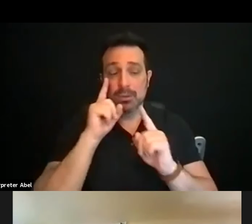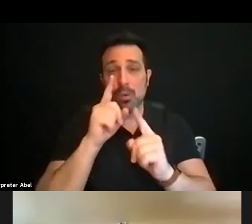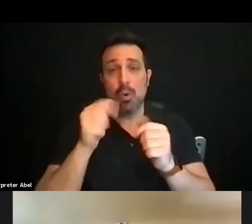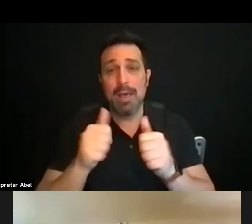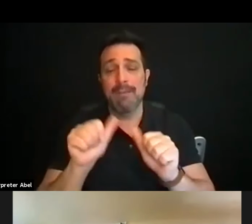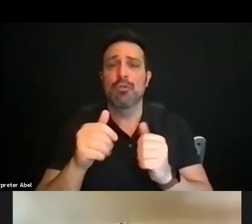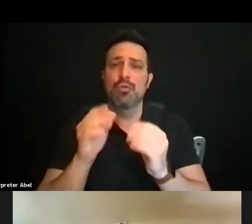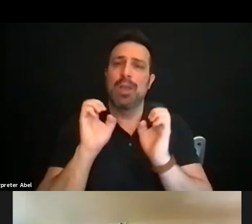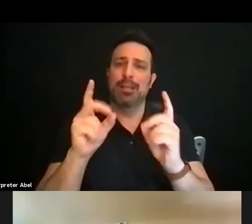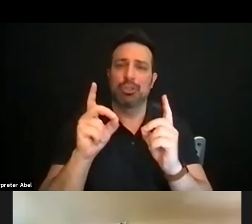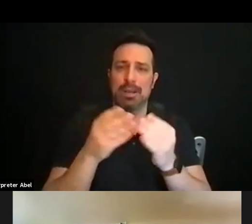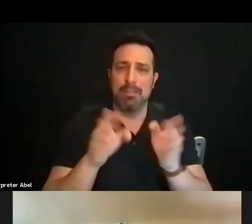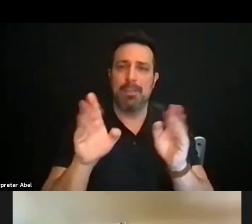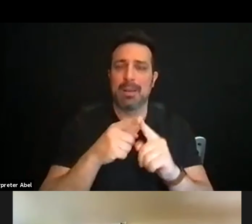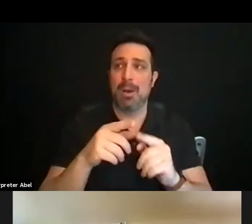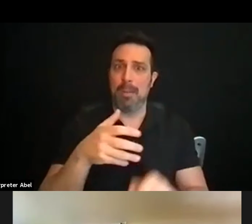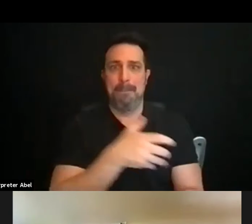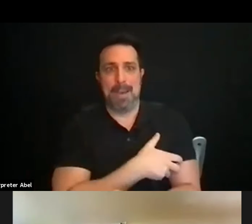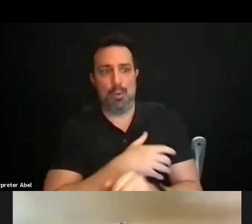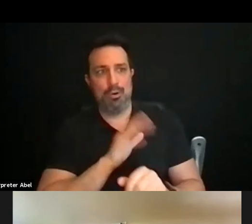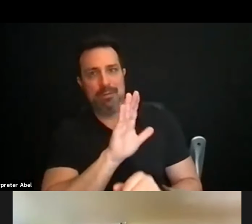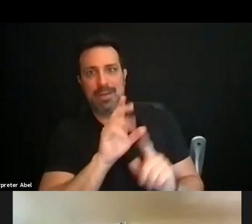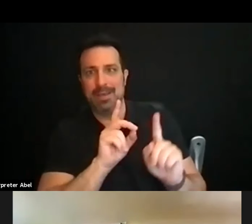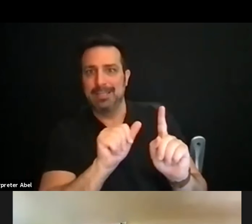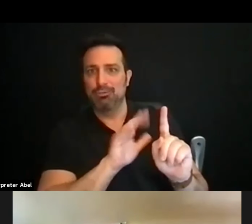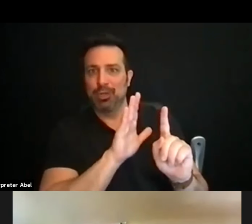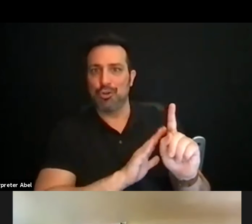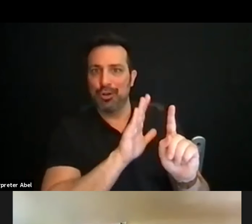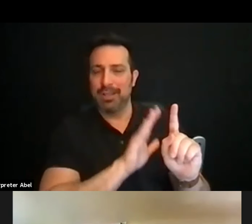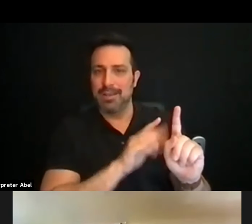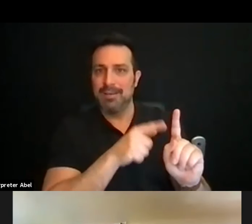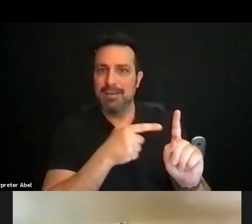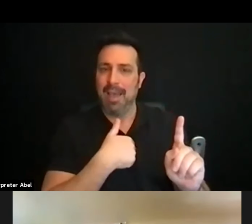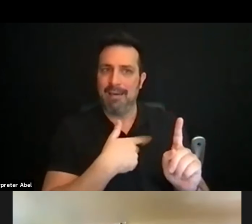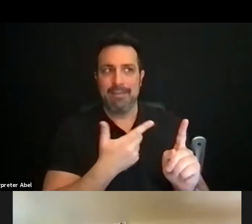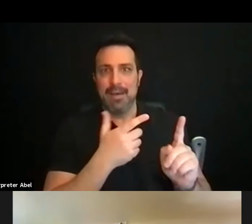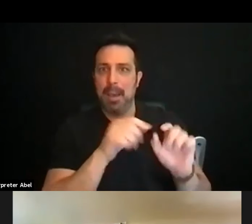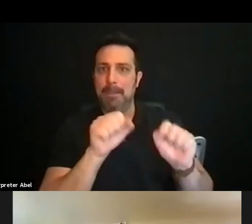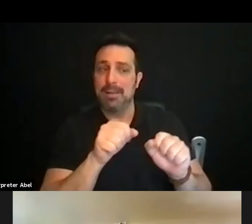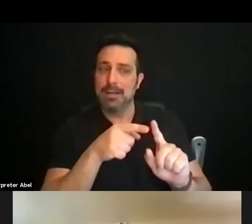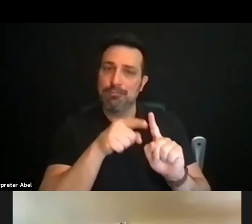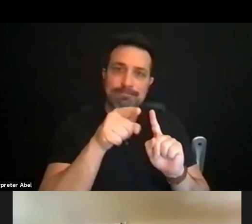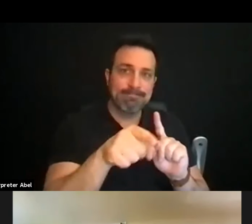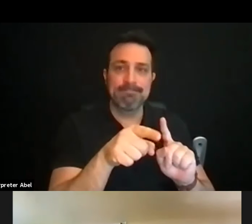organization at Pacific northwest family circle co-founded with showing up for racial justice Portland and this is an effort to